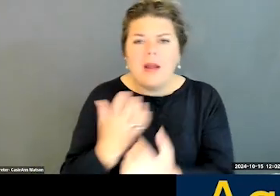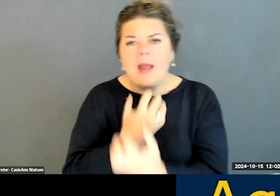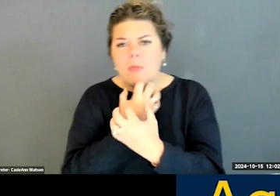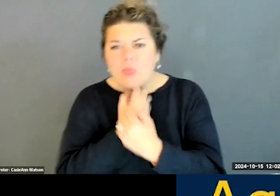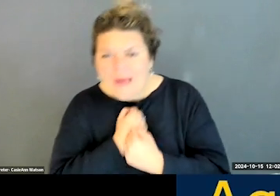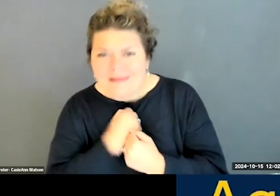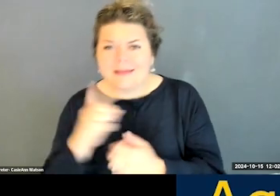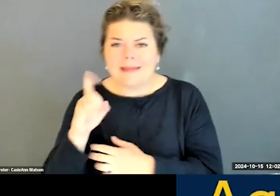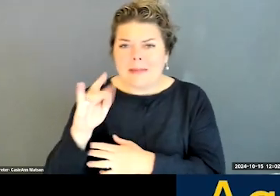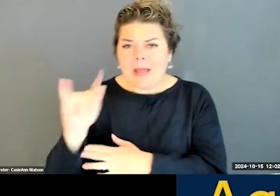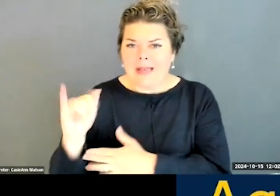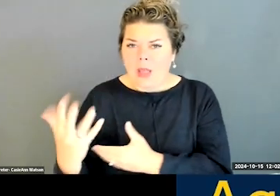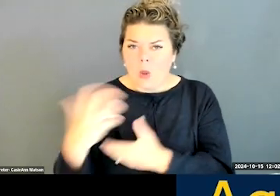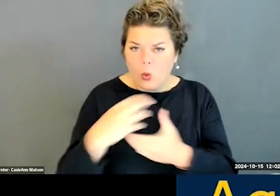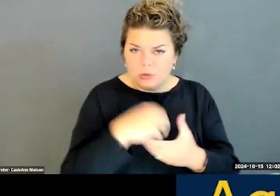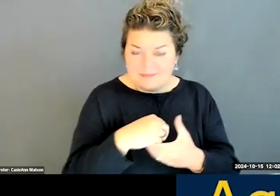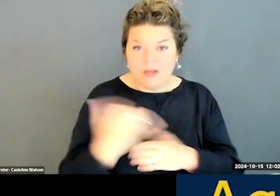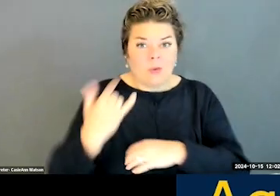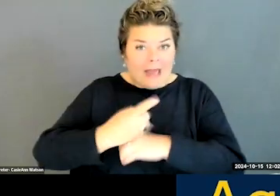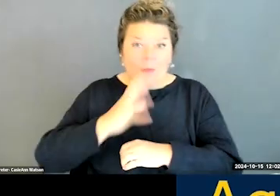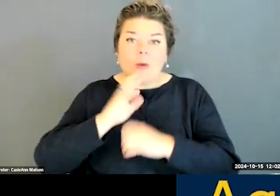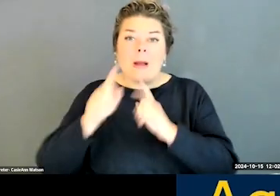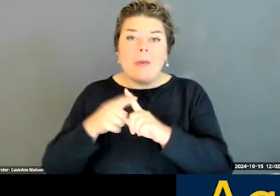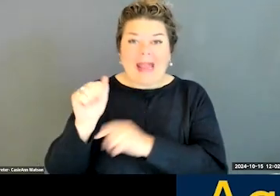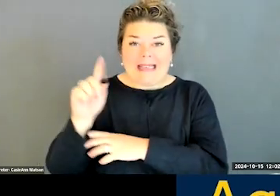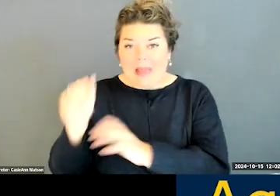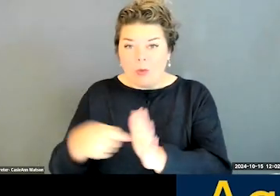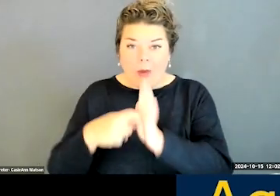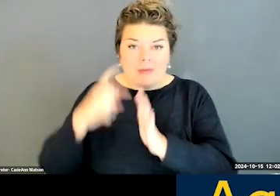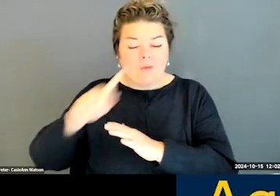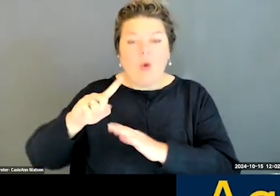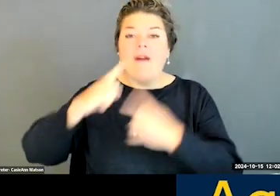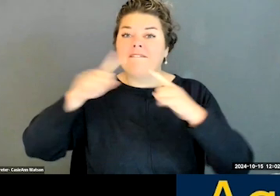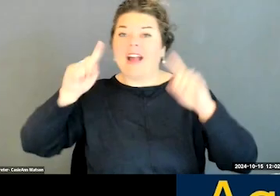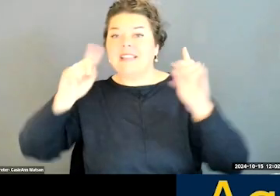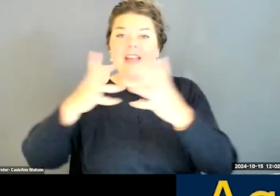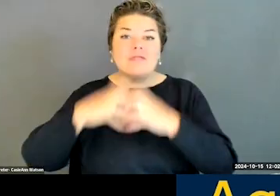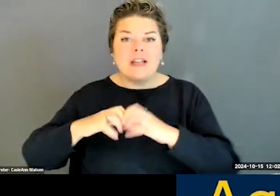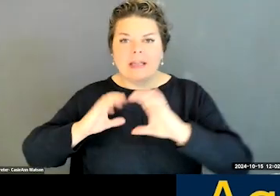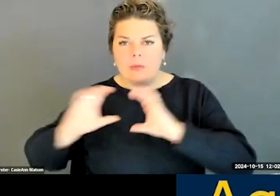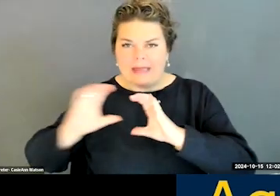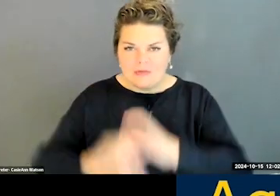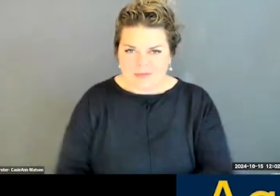So today we're going to talk about the ADA requirements for effective communication. We'll go over some interaction tips